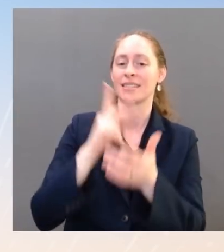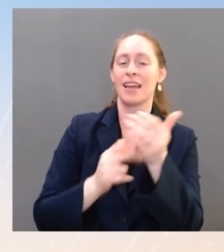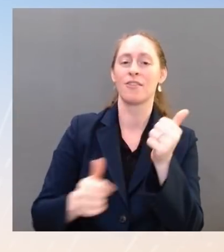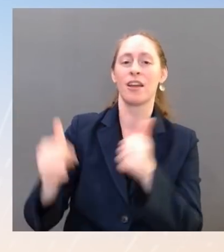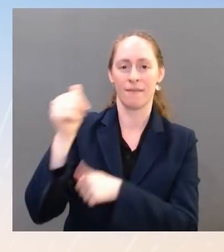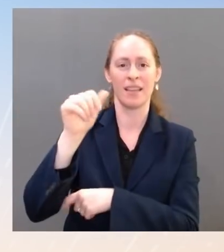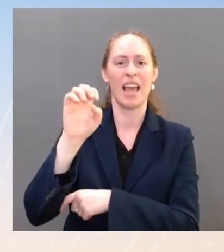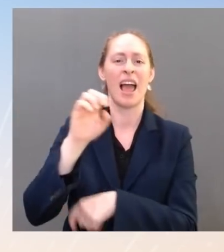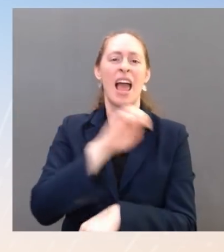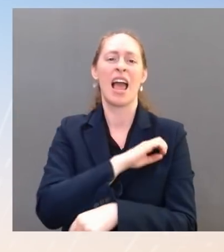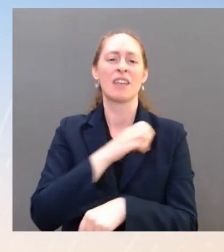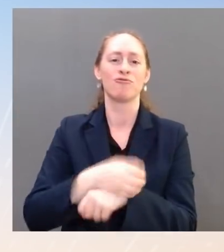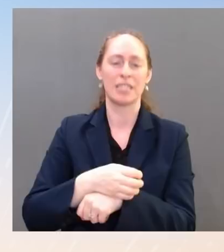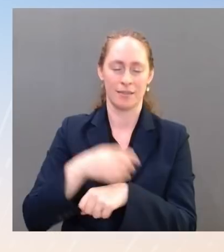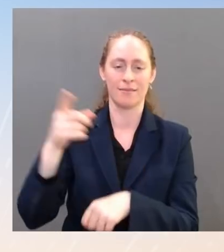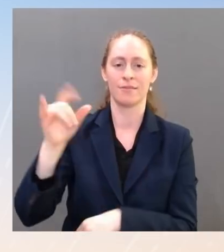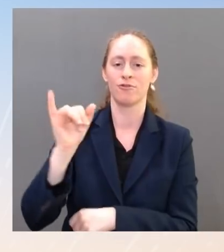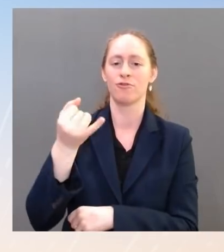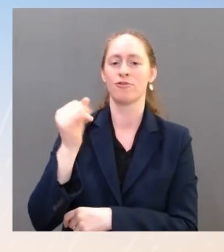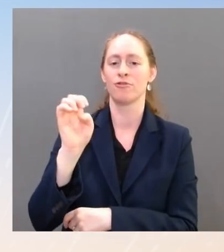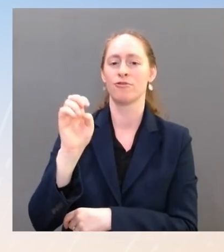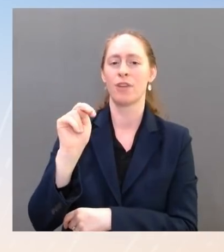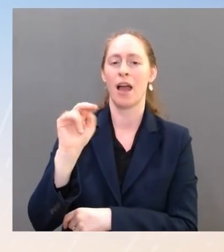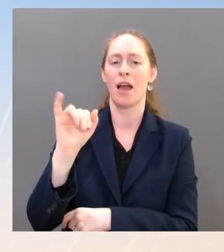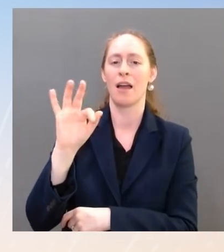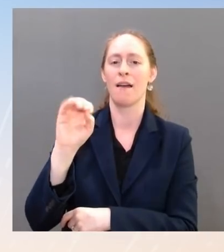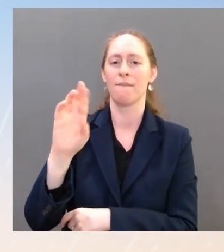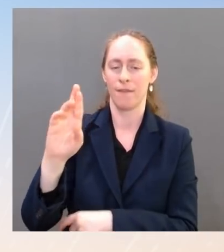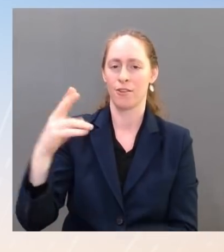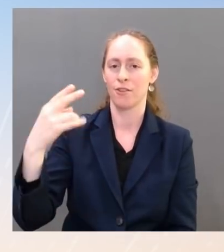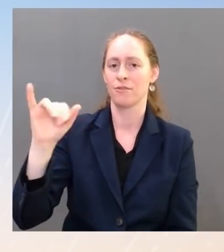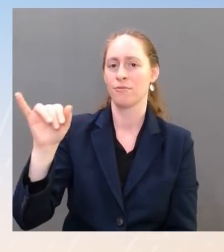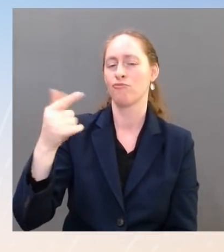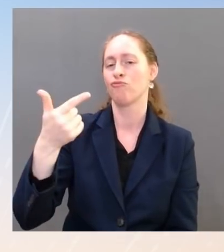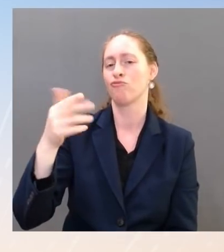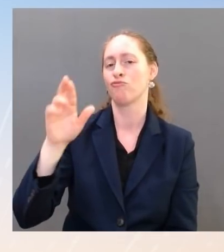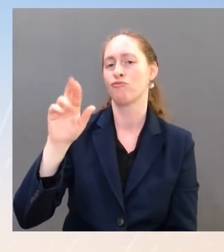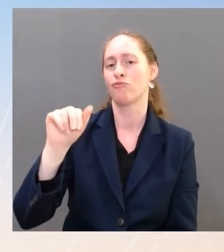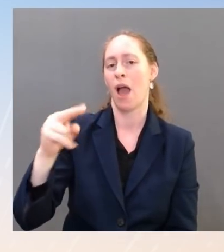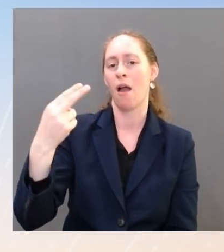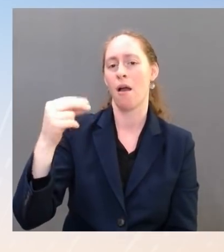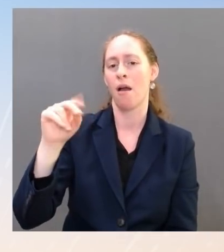Thank you, Secretary Buttigieg. Just to underscore how much is happening